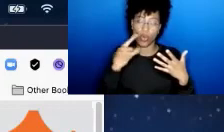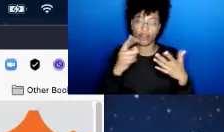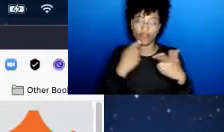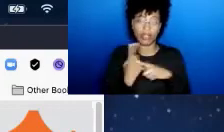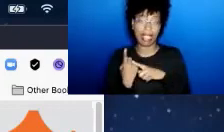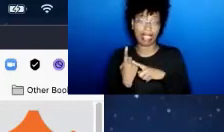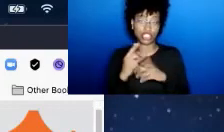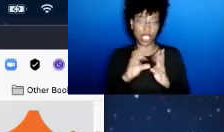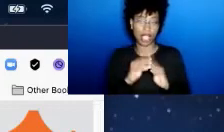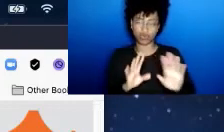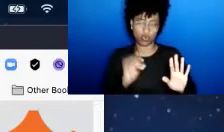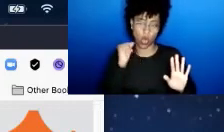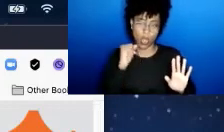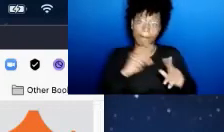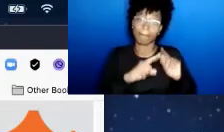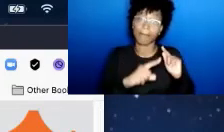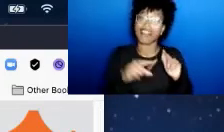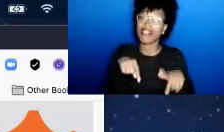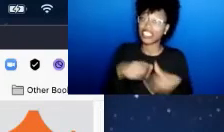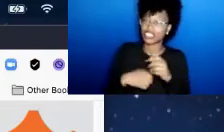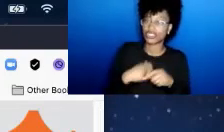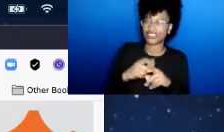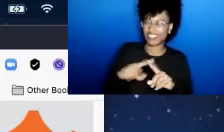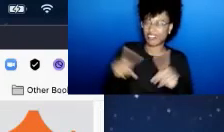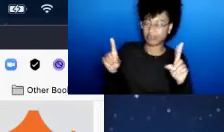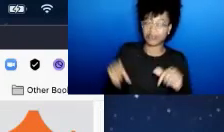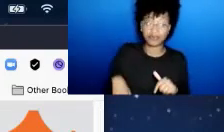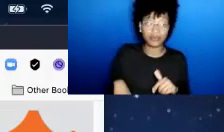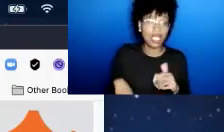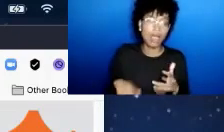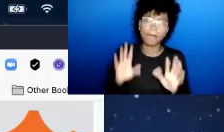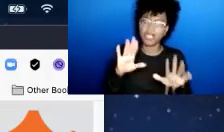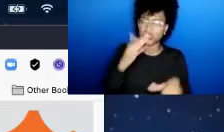06:33:02 But anyway, you just scroll through them this way and you will find what you want.